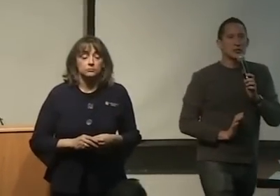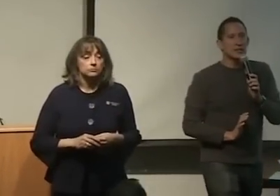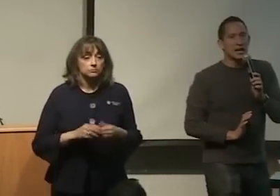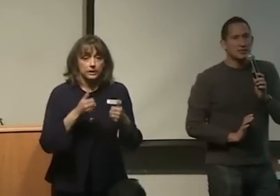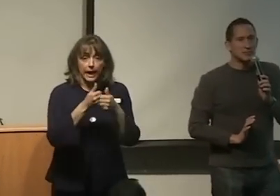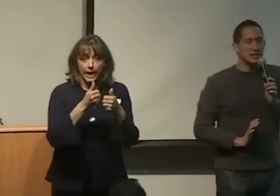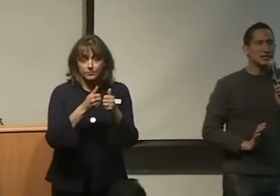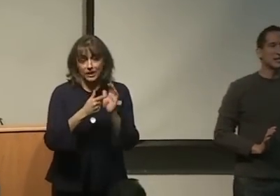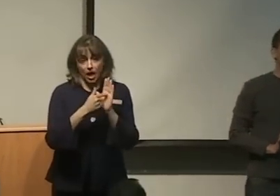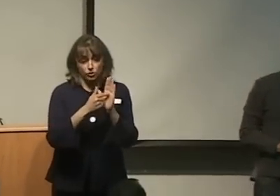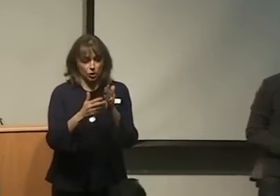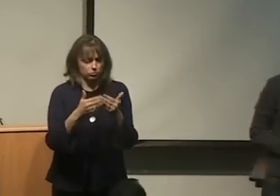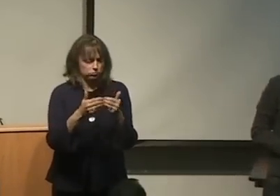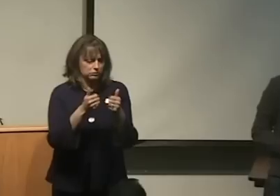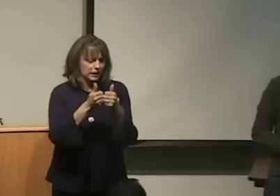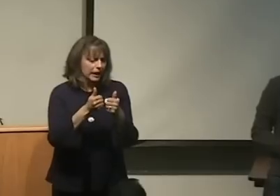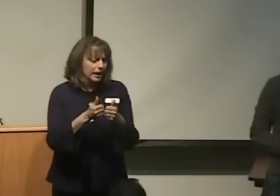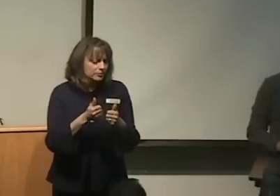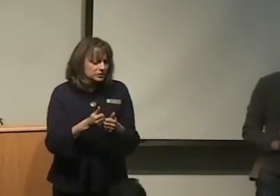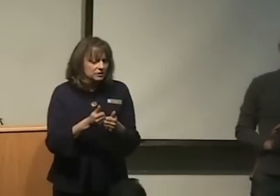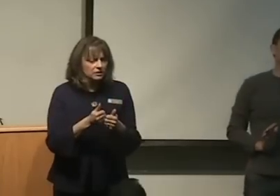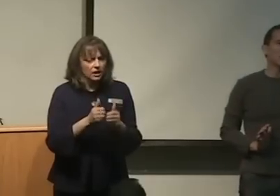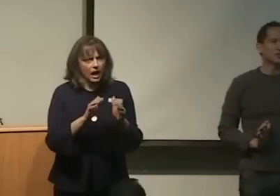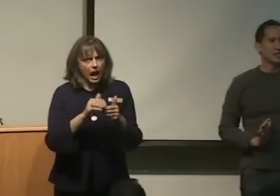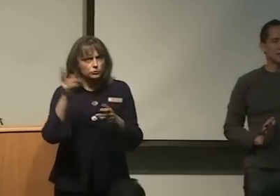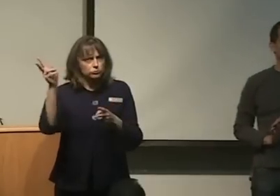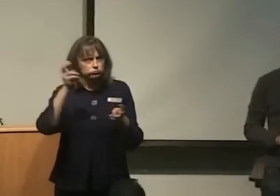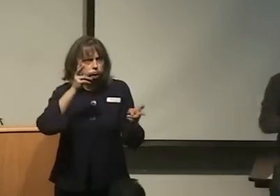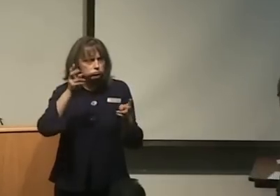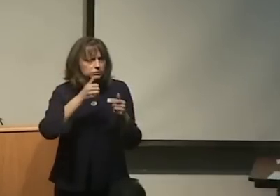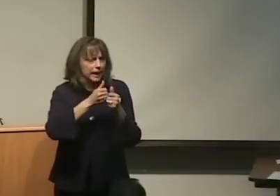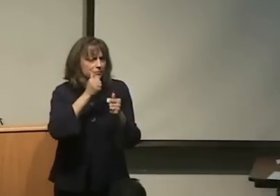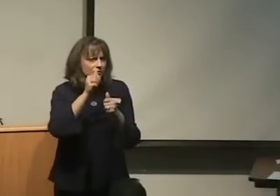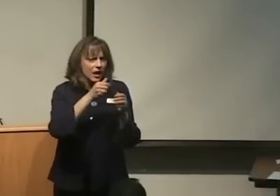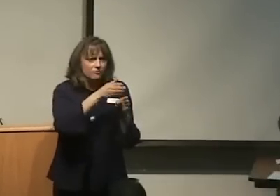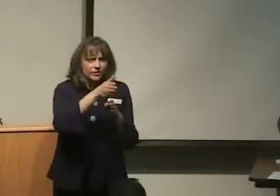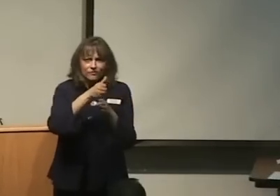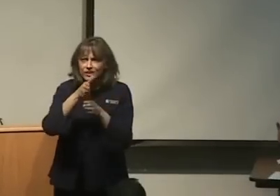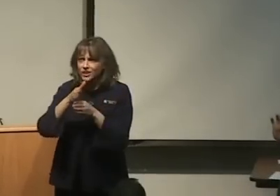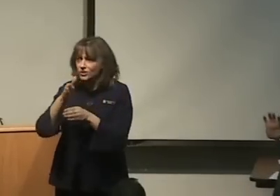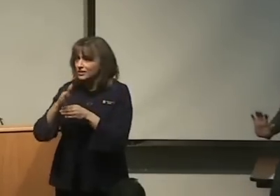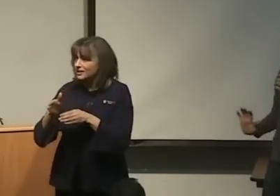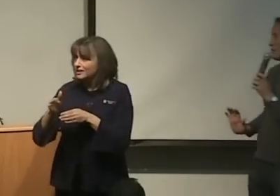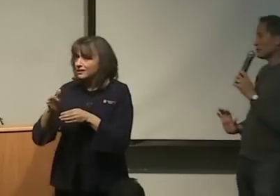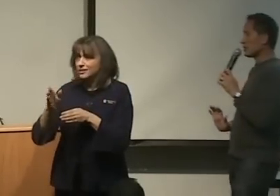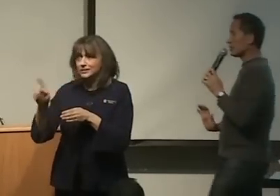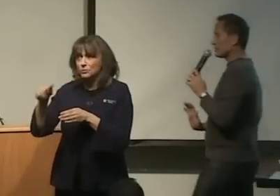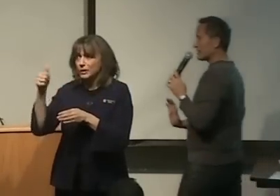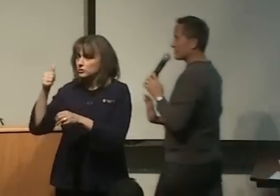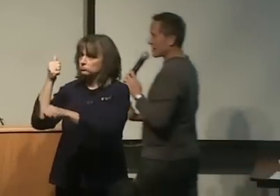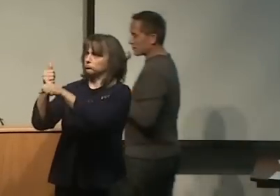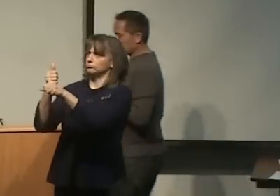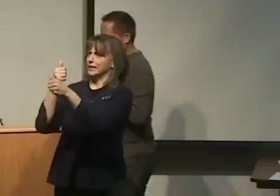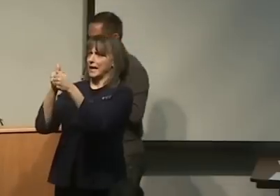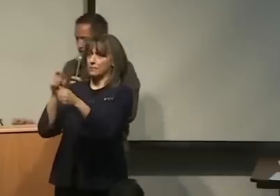I'm going to show you how to get games. In almost every field somebody else has already done it for you. We'll talk about that this afternoon. But it's another one of these ways